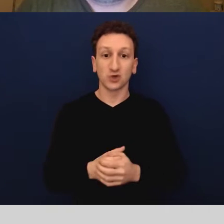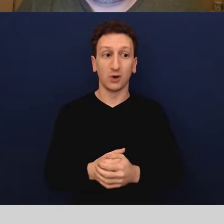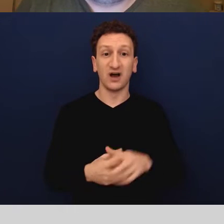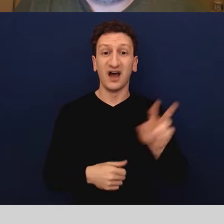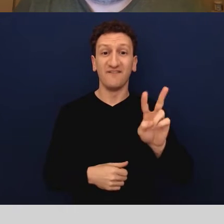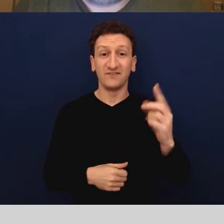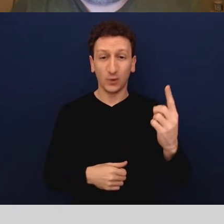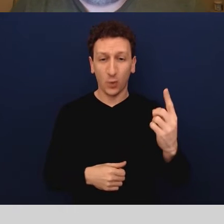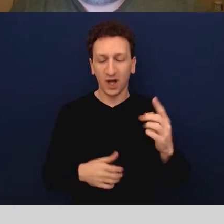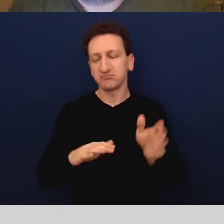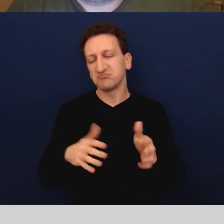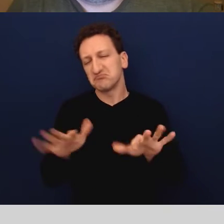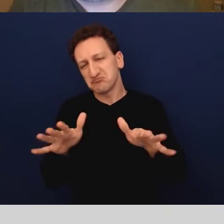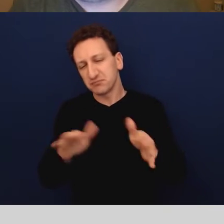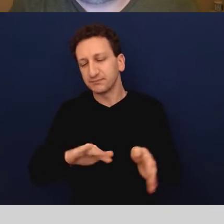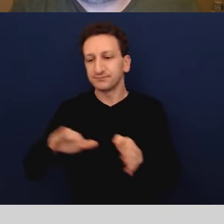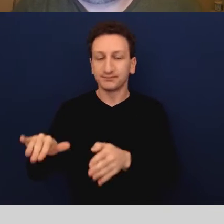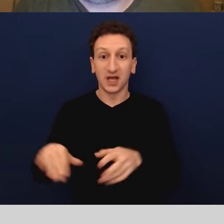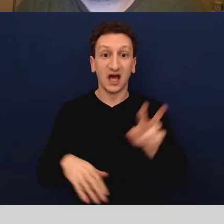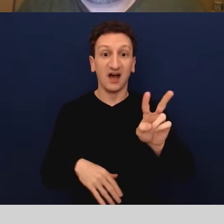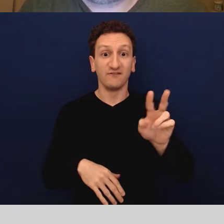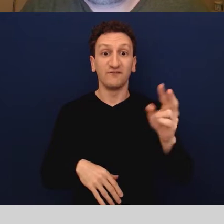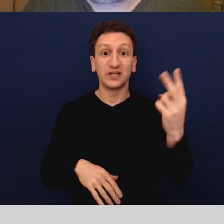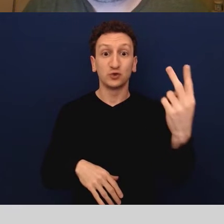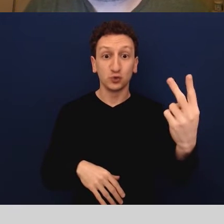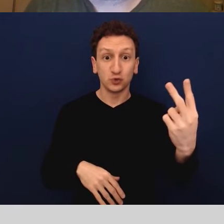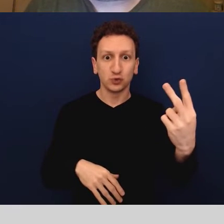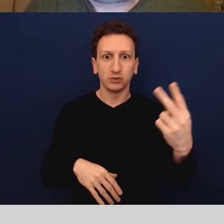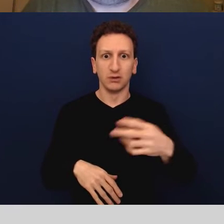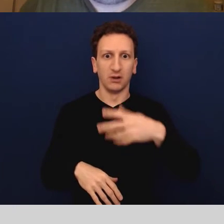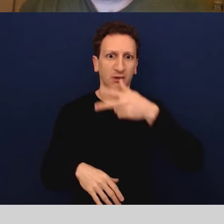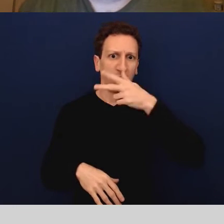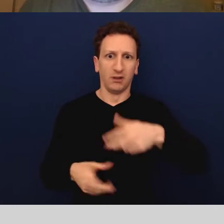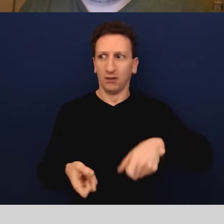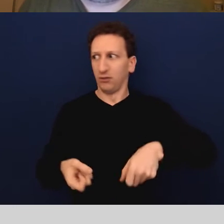The second version was the one we don't talk about ever. And this is third version.